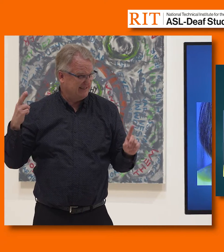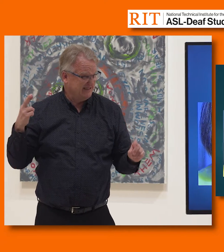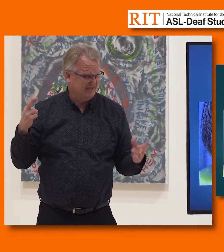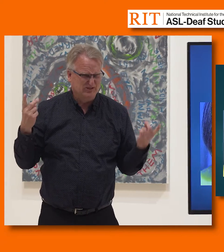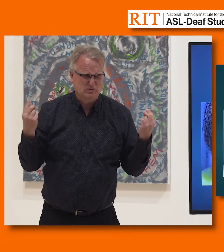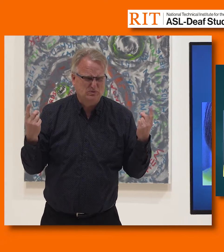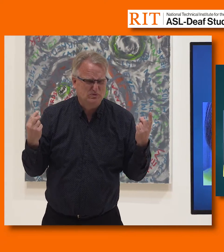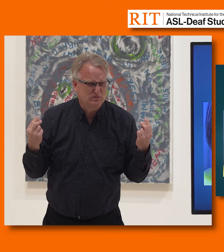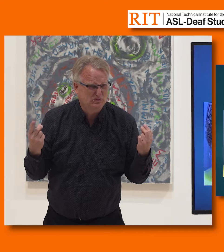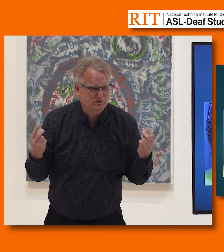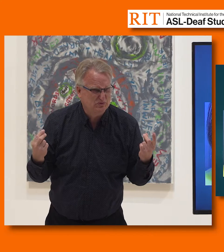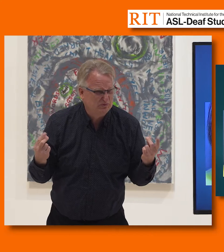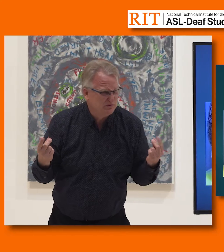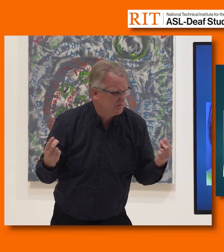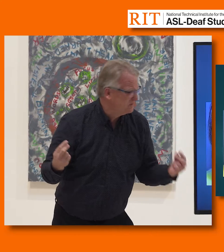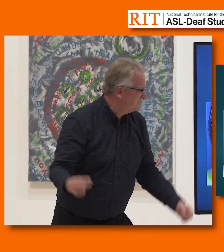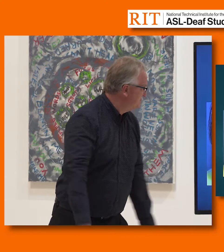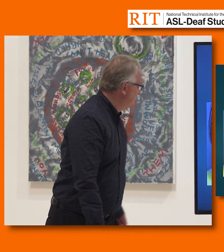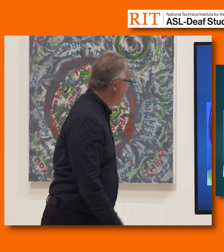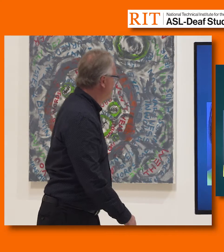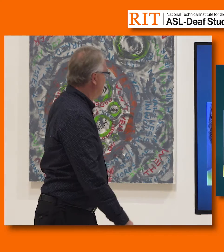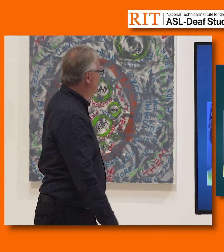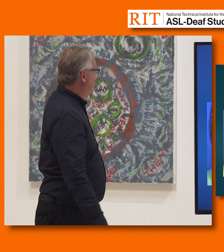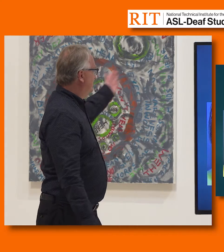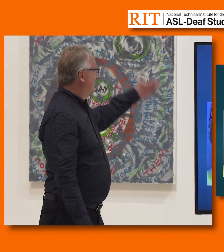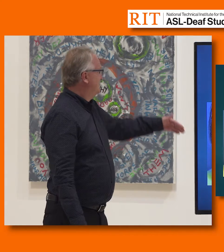is that the best we can do? Can we do anything different?